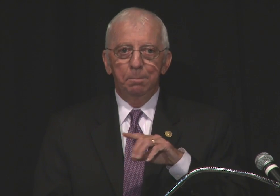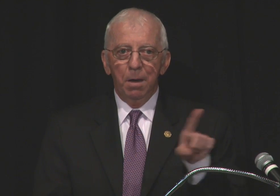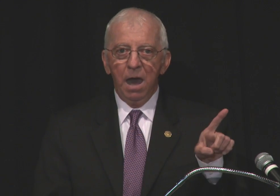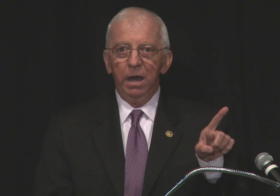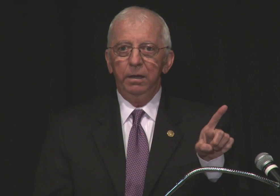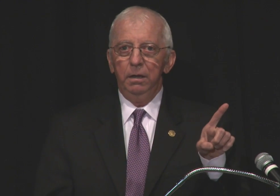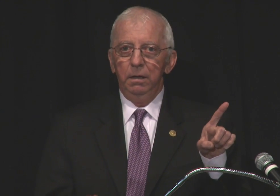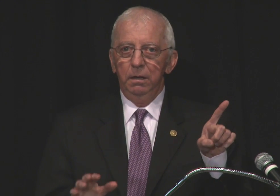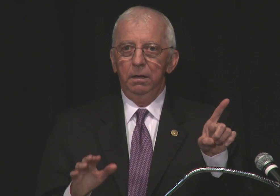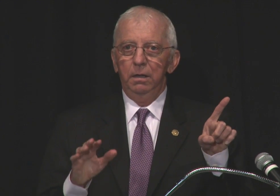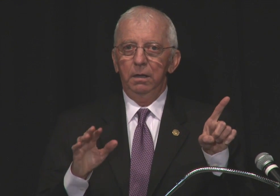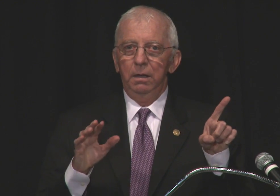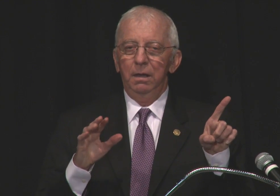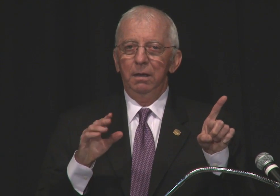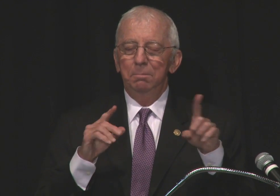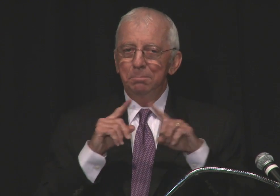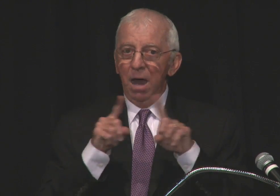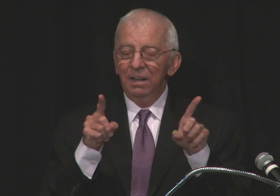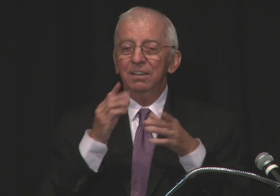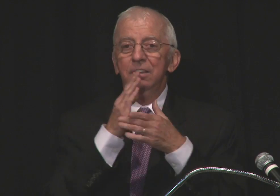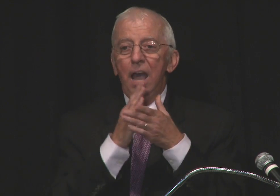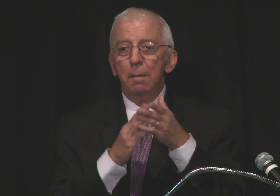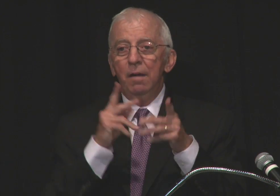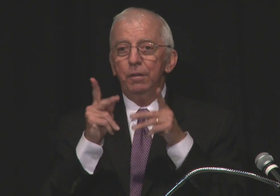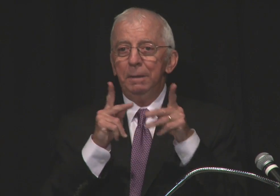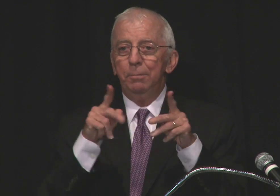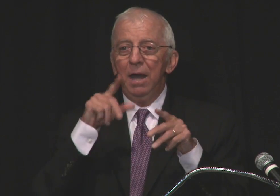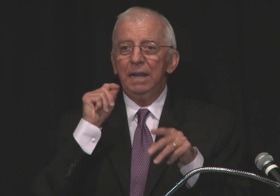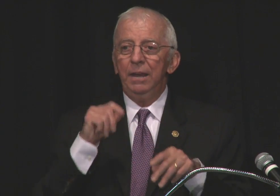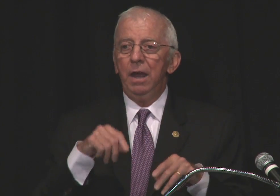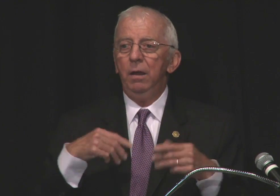But, but some of the people at Gallaudet